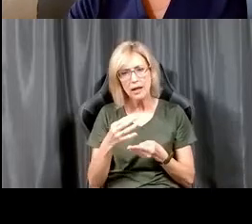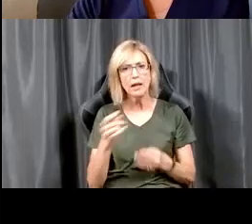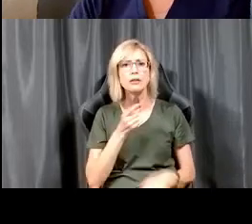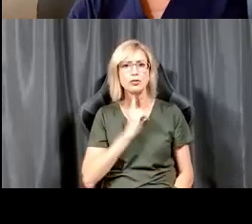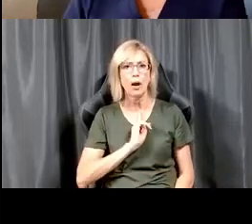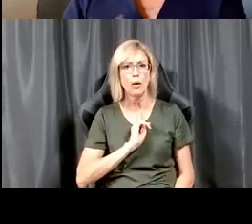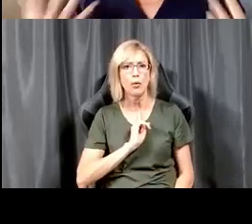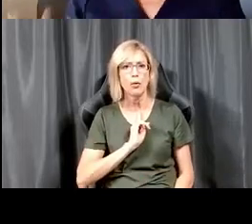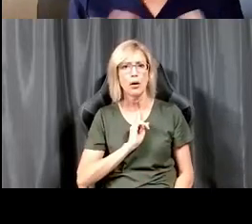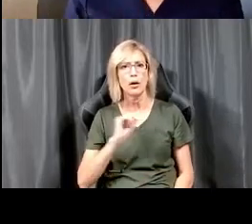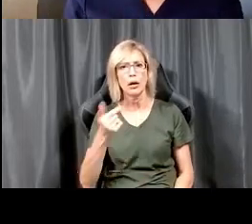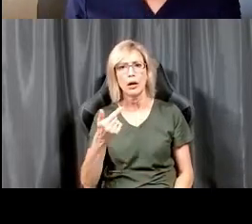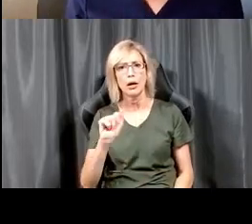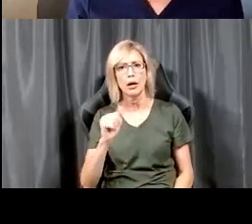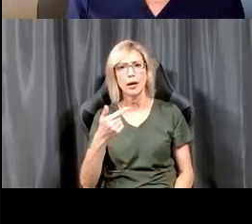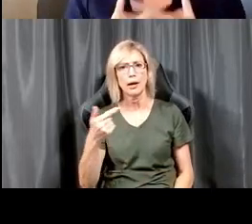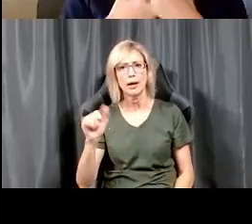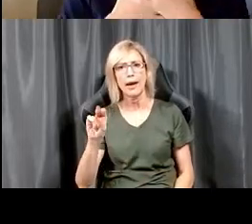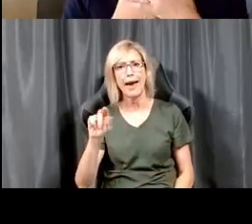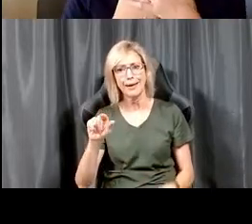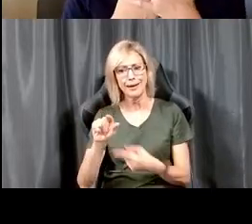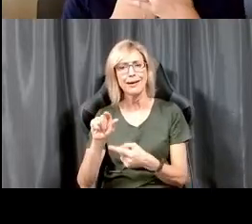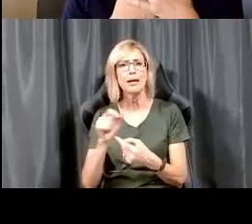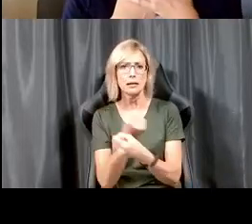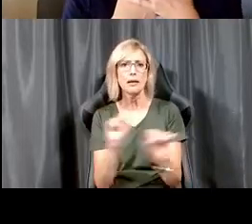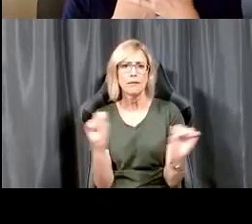Gagging is safe thing. Gagging is a person's